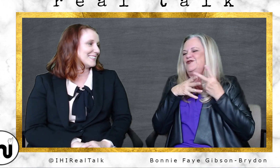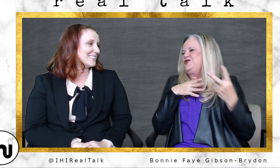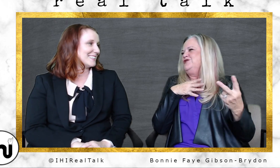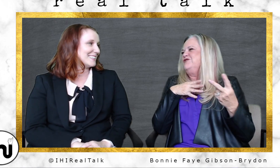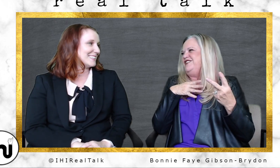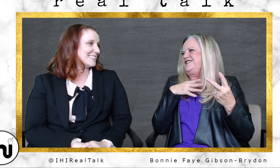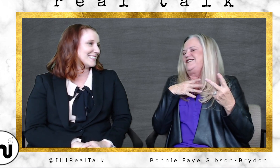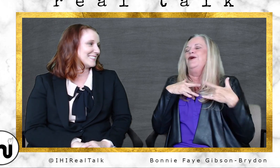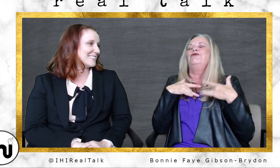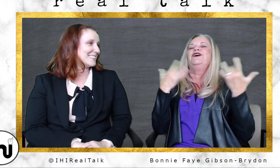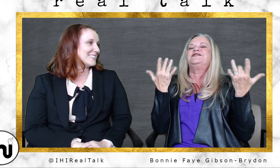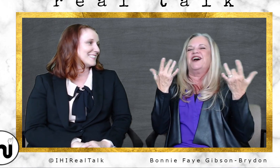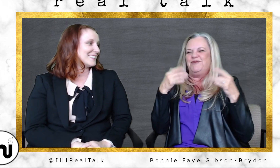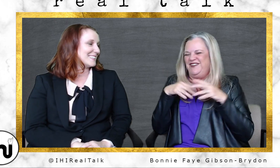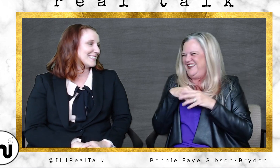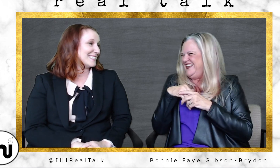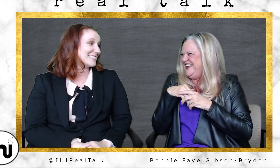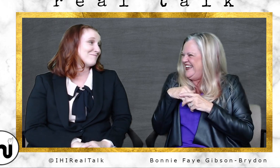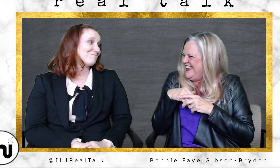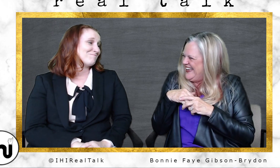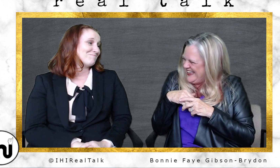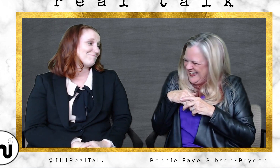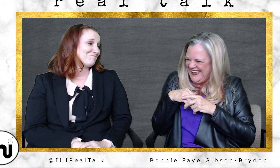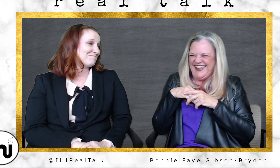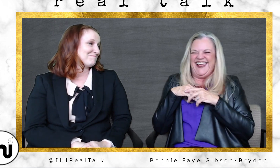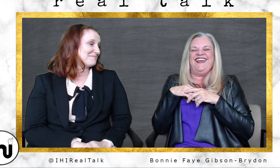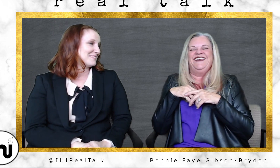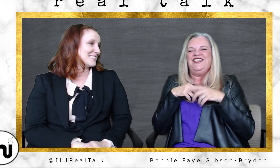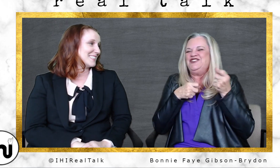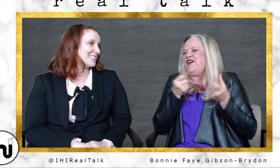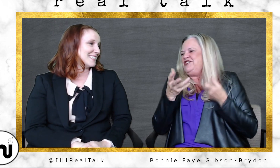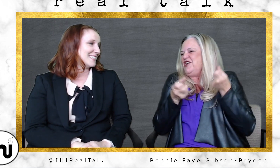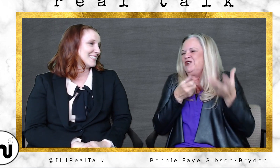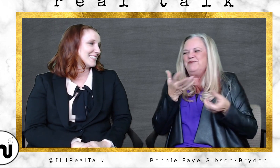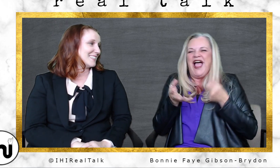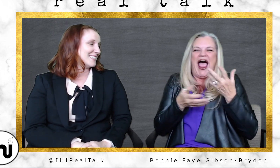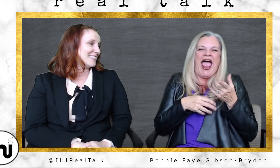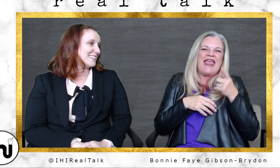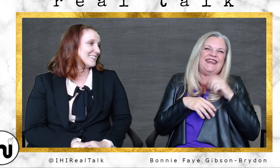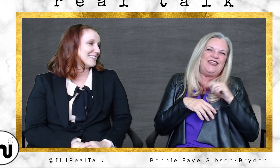two weeks. What's up?" So I told him, I need you,